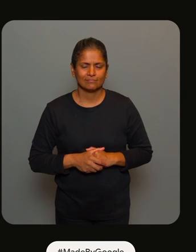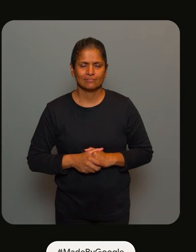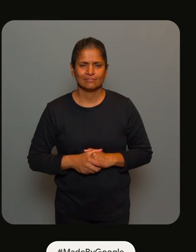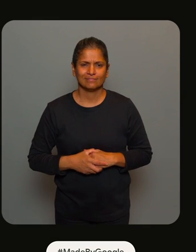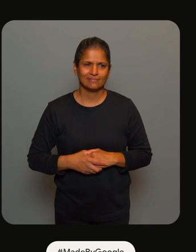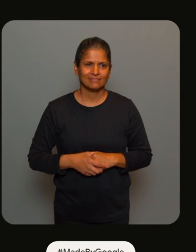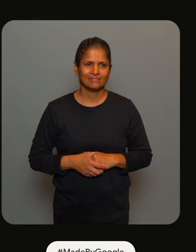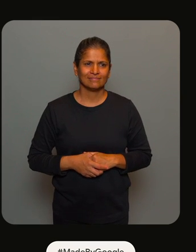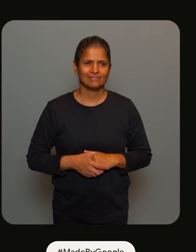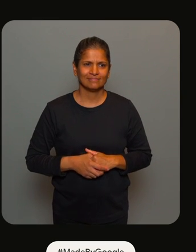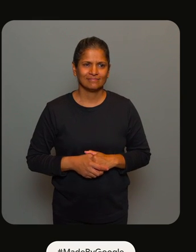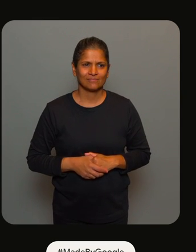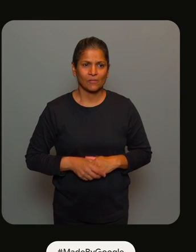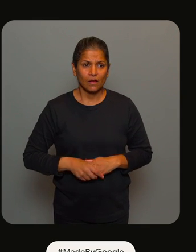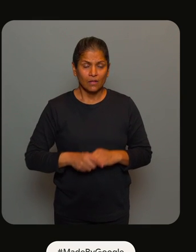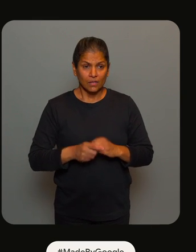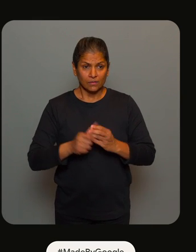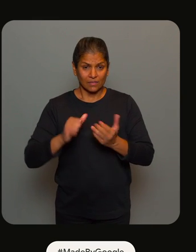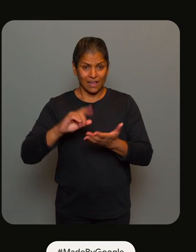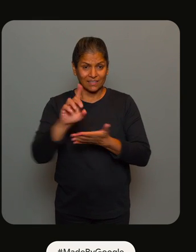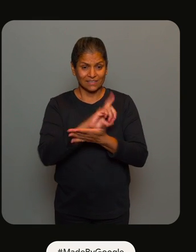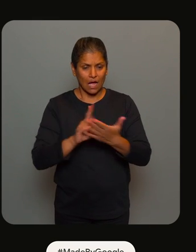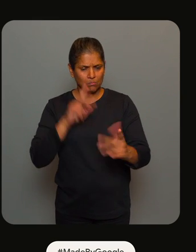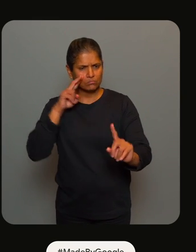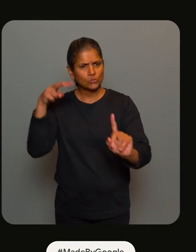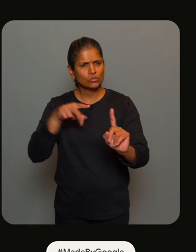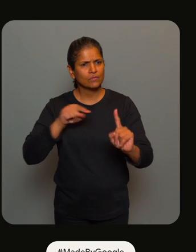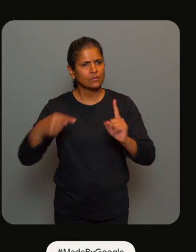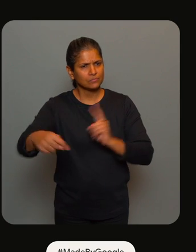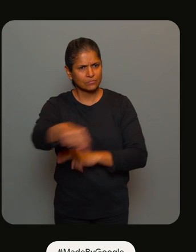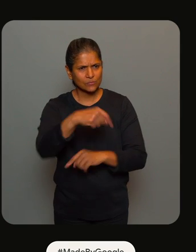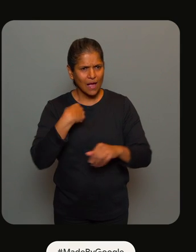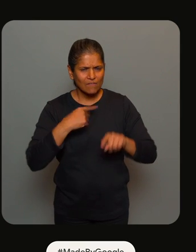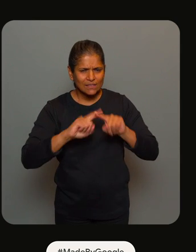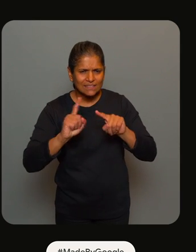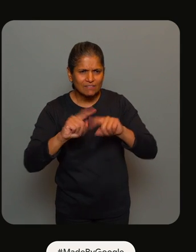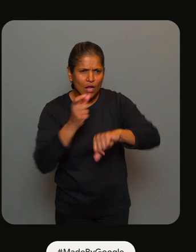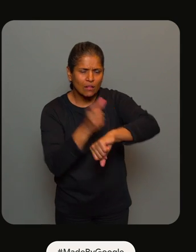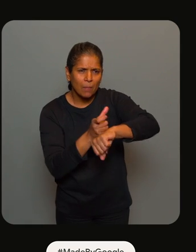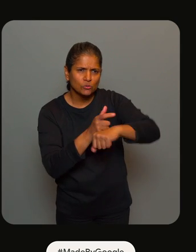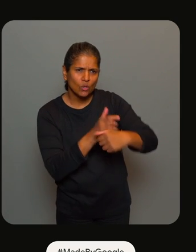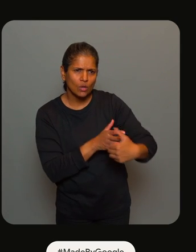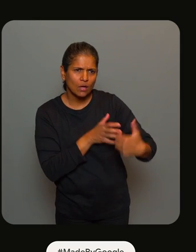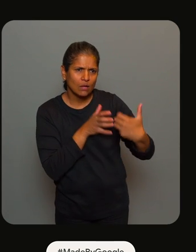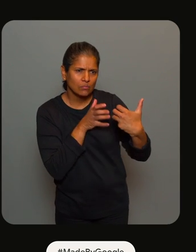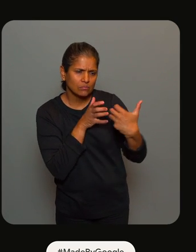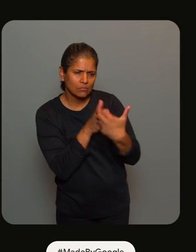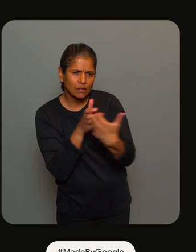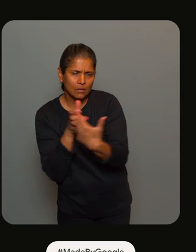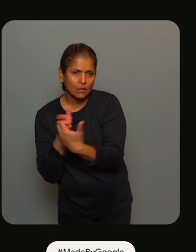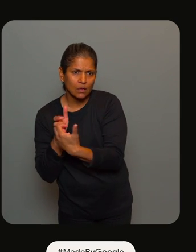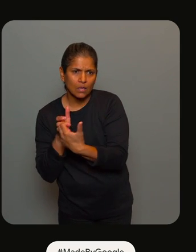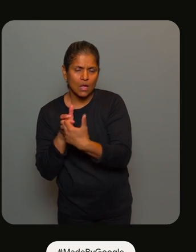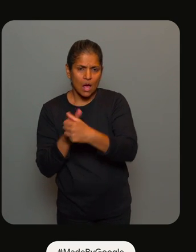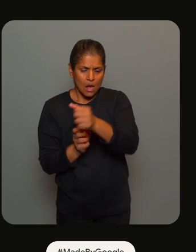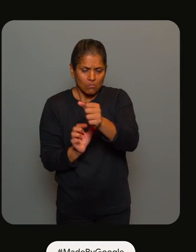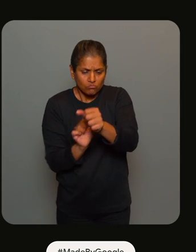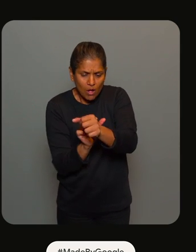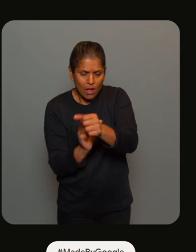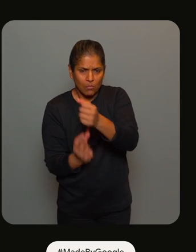From a design perspective, every element of the watch flows together. From the band options, to the casing, to the personalization